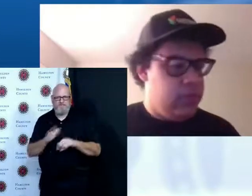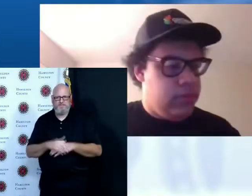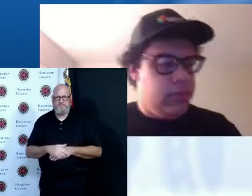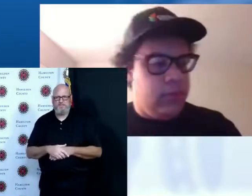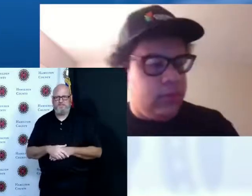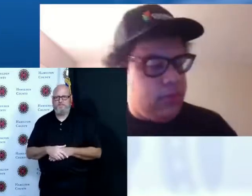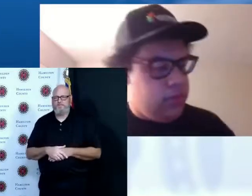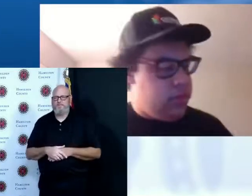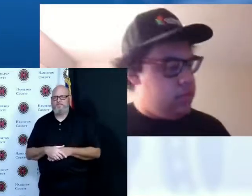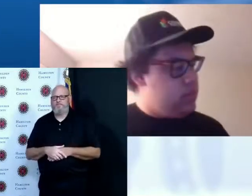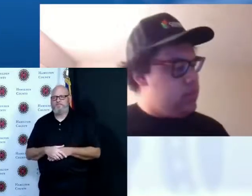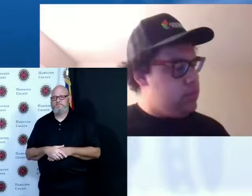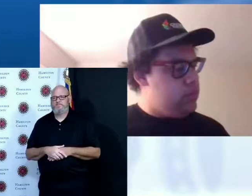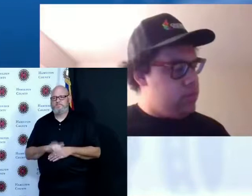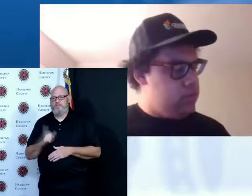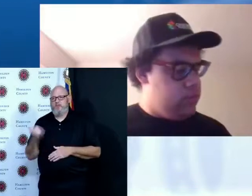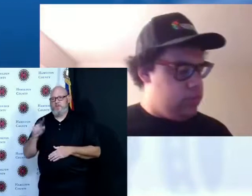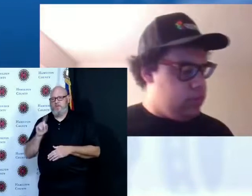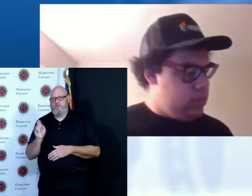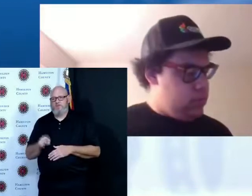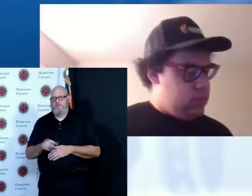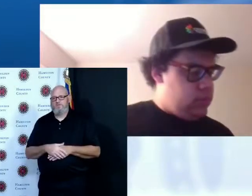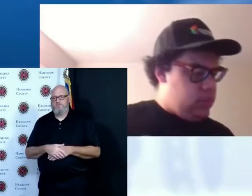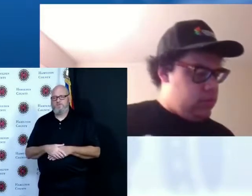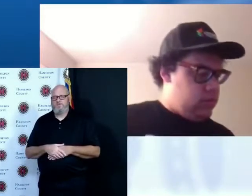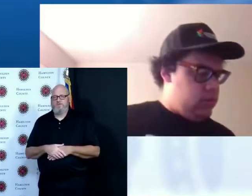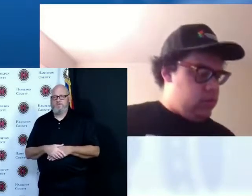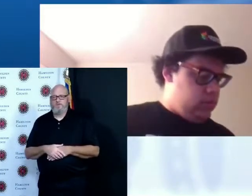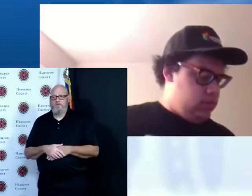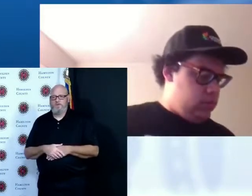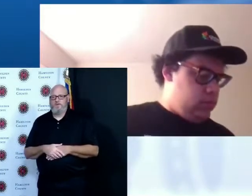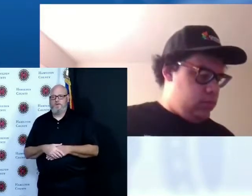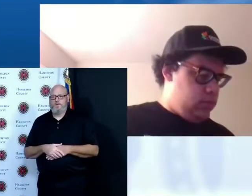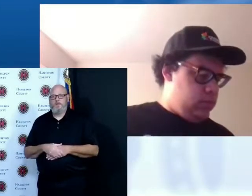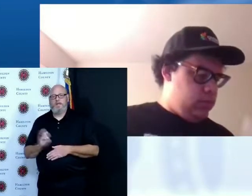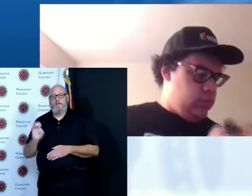next up is Anne Saker with the Enquirer and who would you like to ask your question to any of